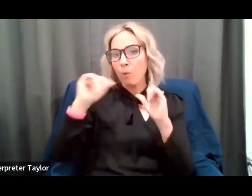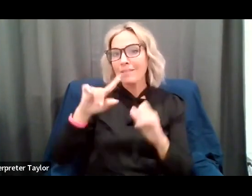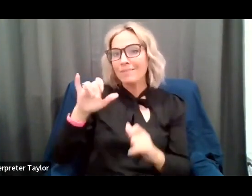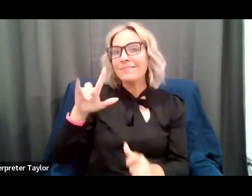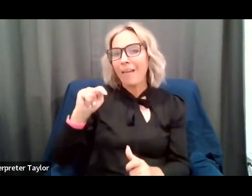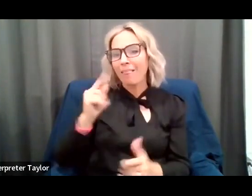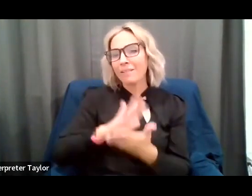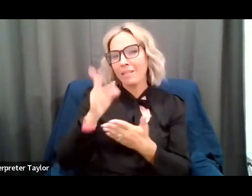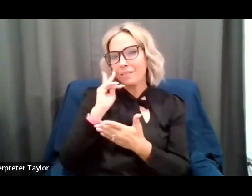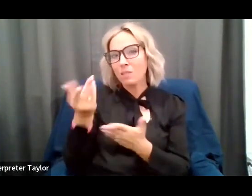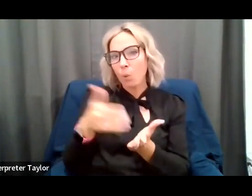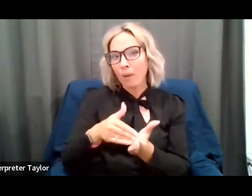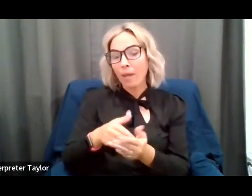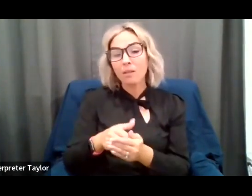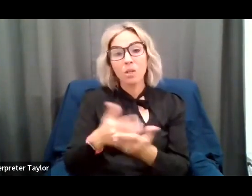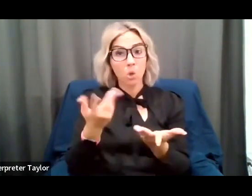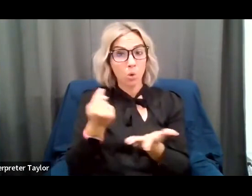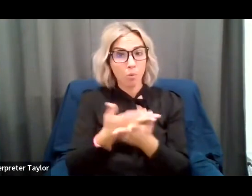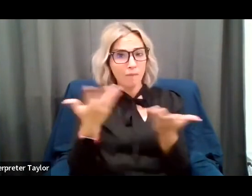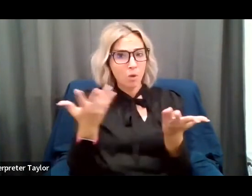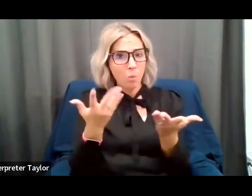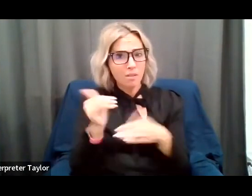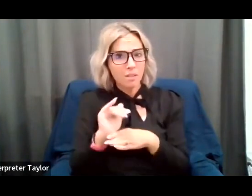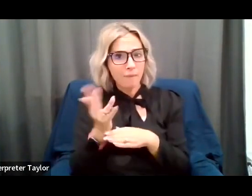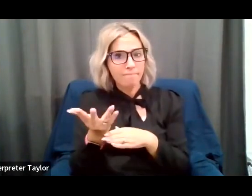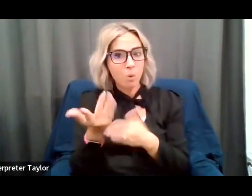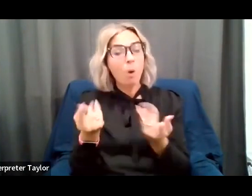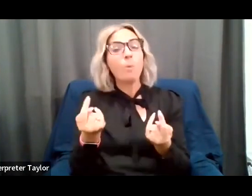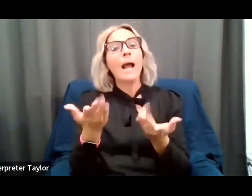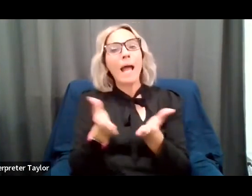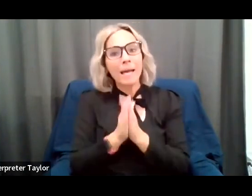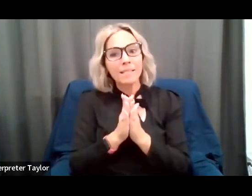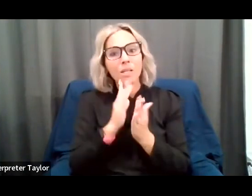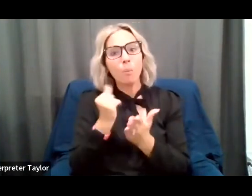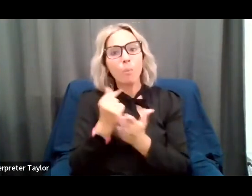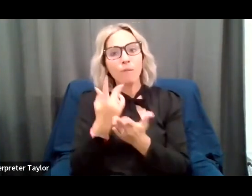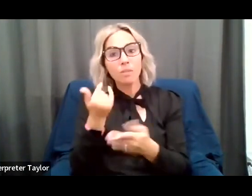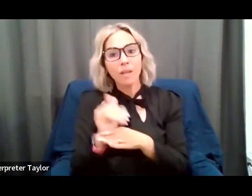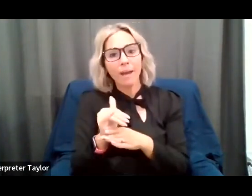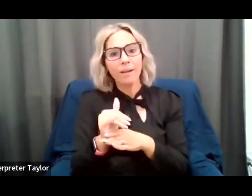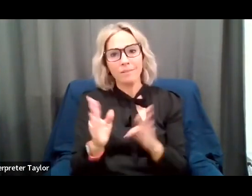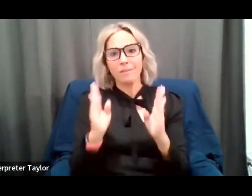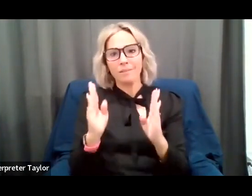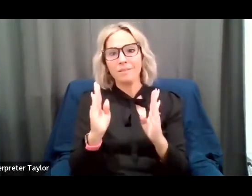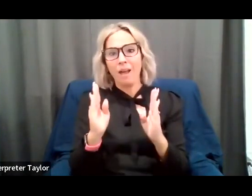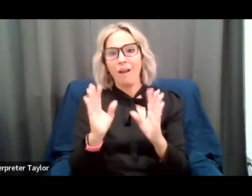So what you're approving tonight, what you're being asked to approve tonight are a set of form documents that are